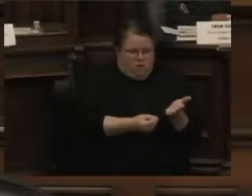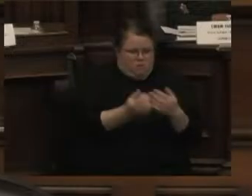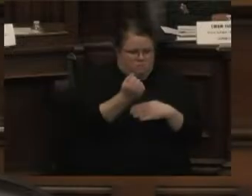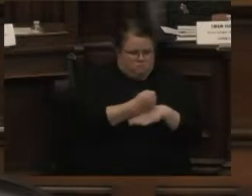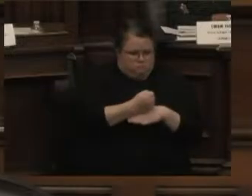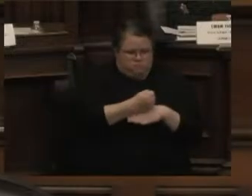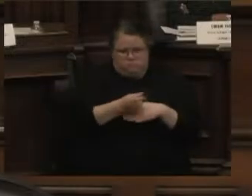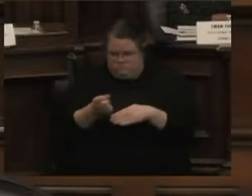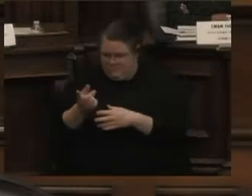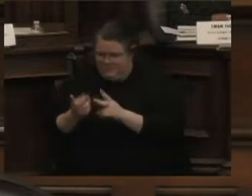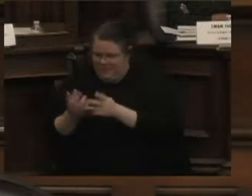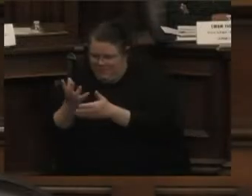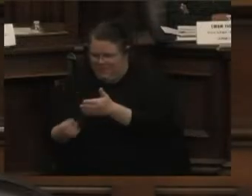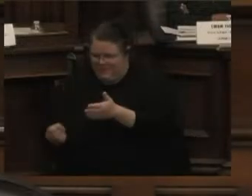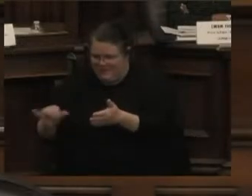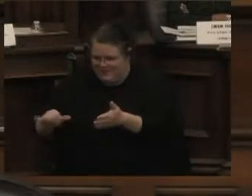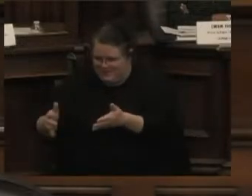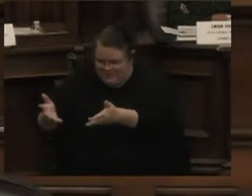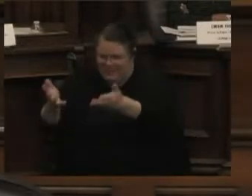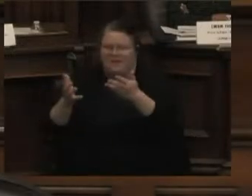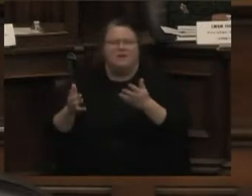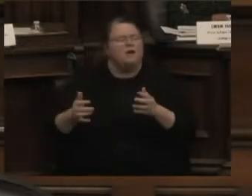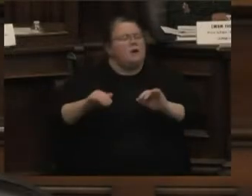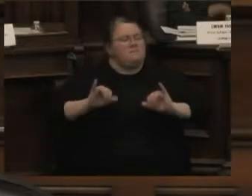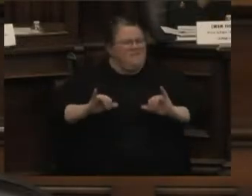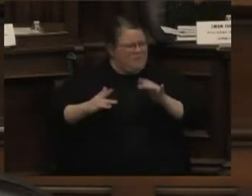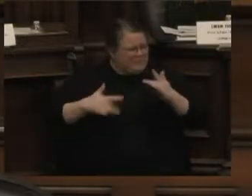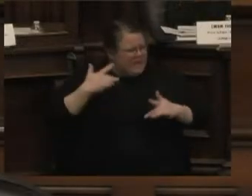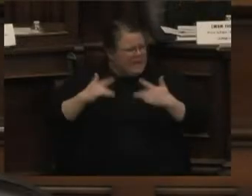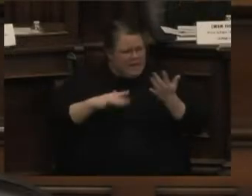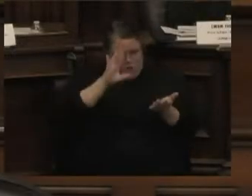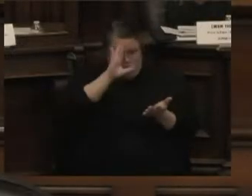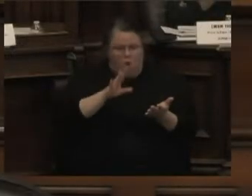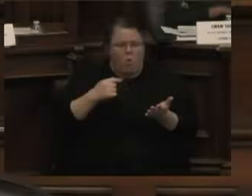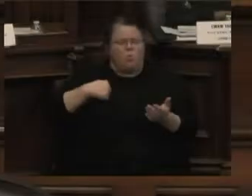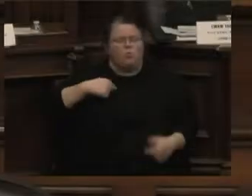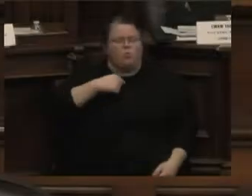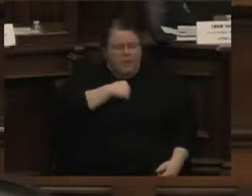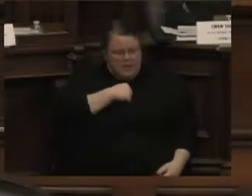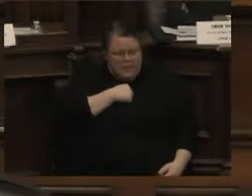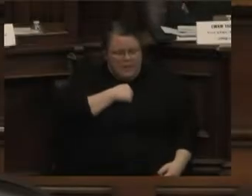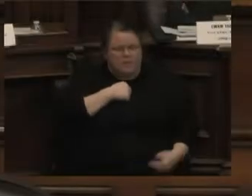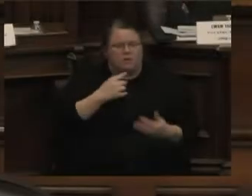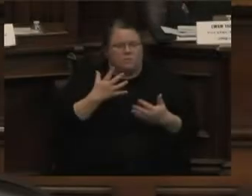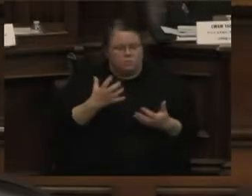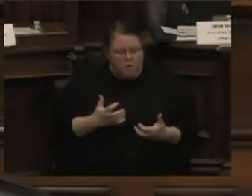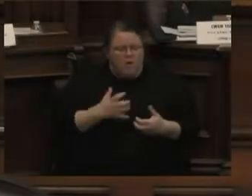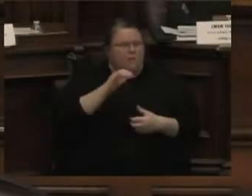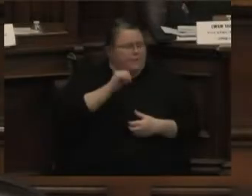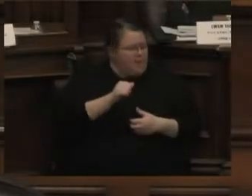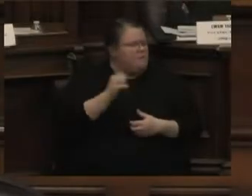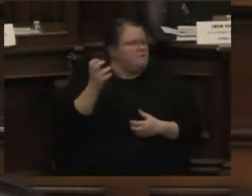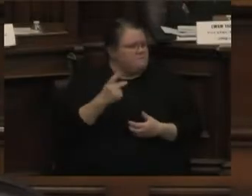were able to when we lost our investigative team. And I look